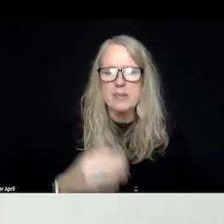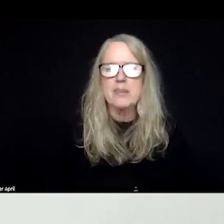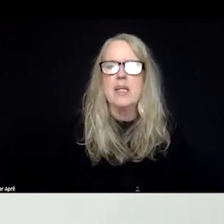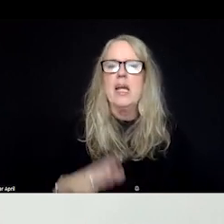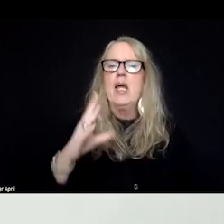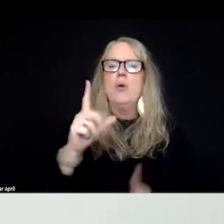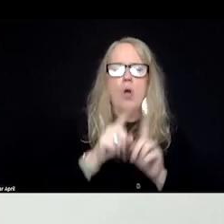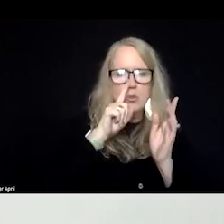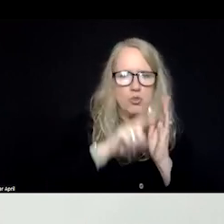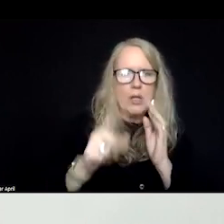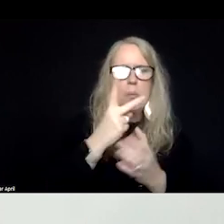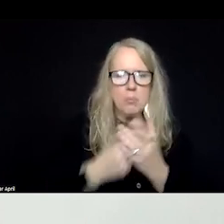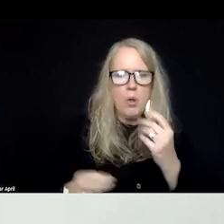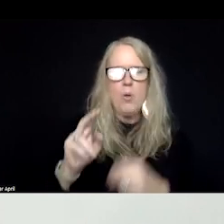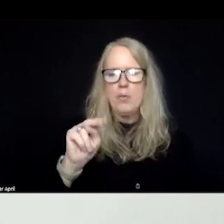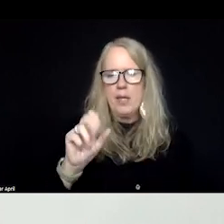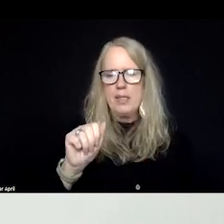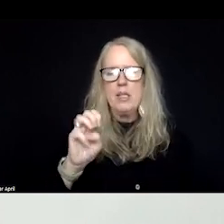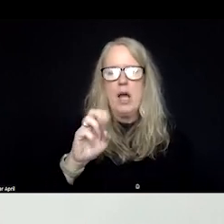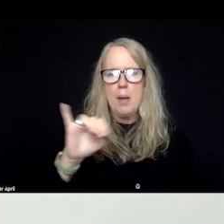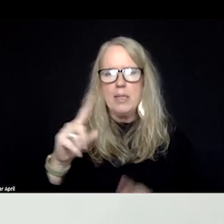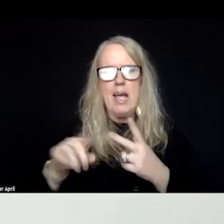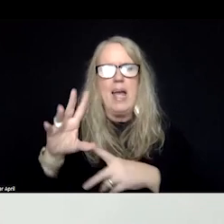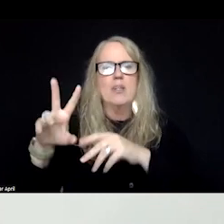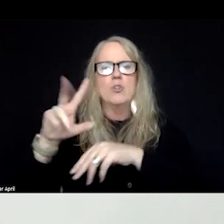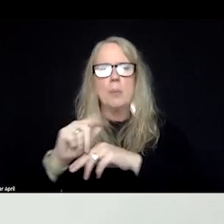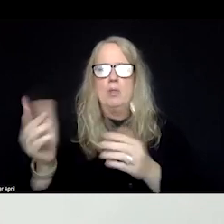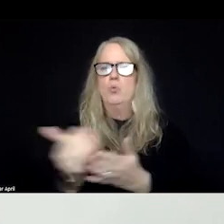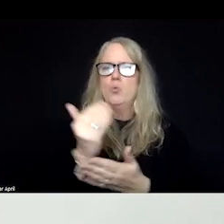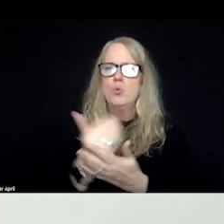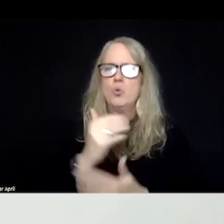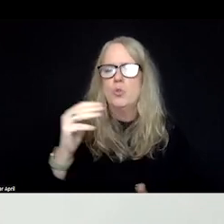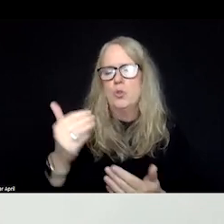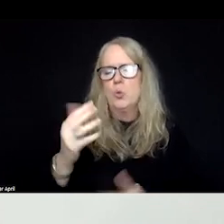CONSULTING AND NAMI, THOSE THAT ARE USING THE MEDICAID OPTIONS